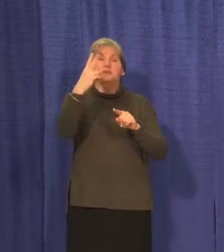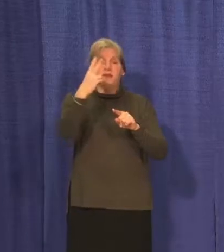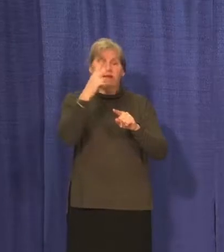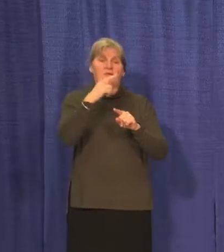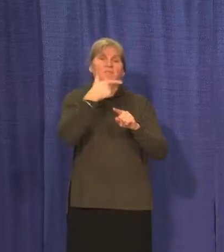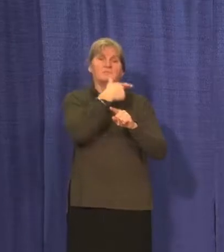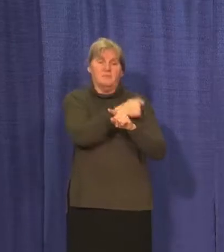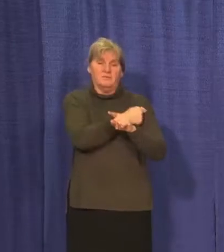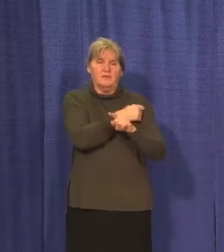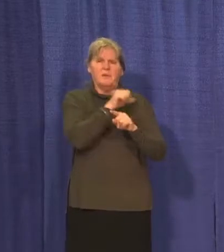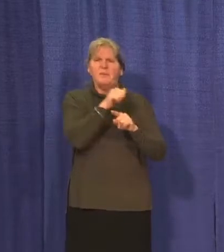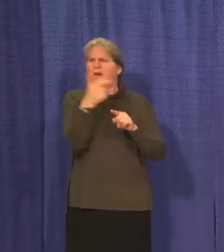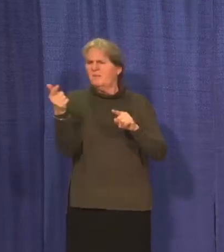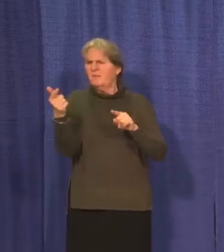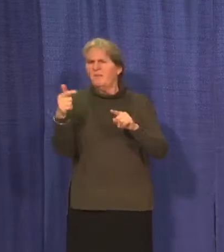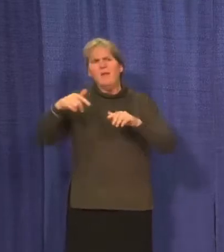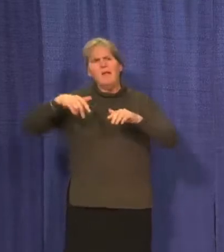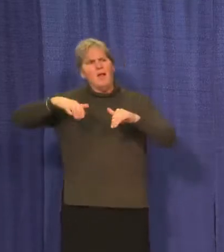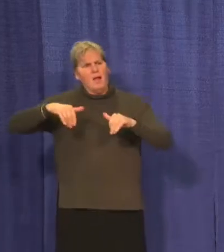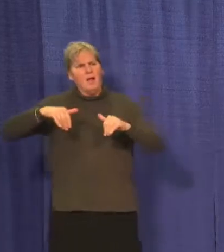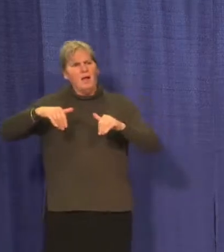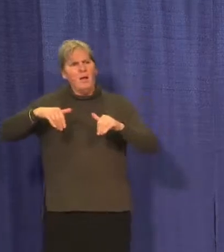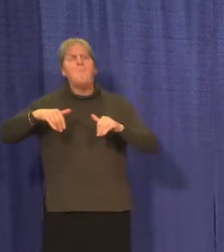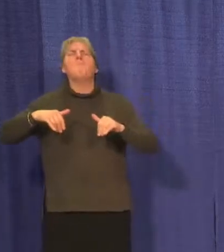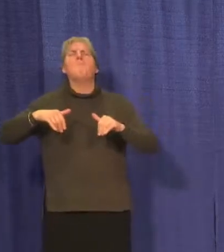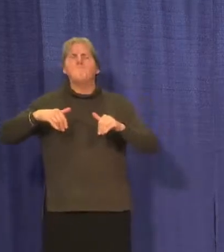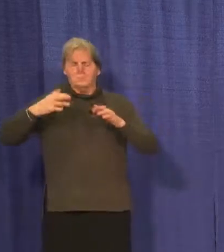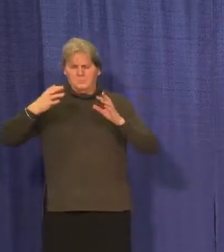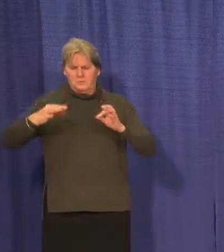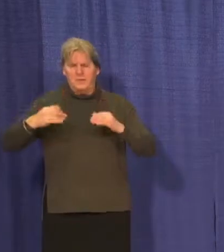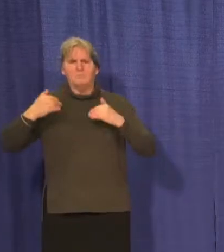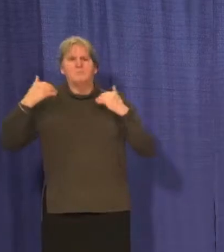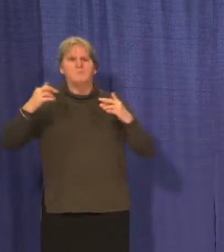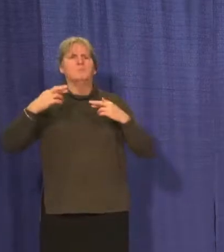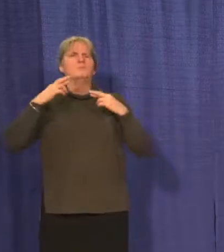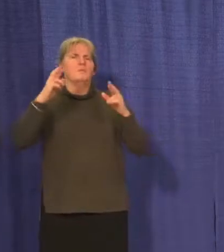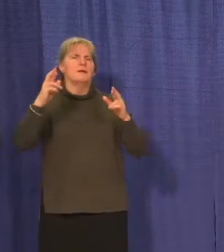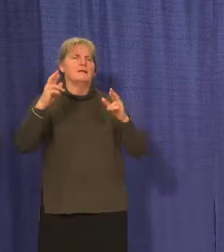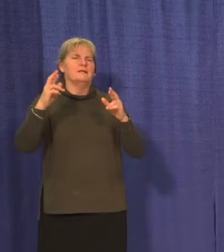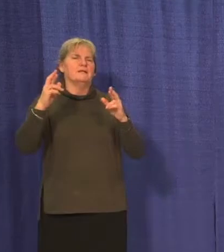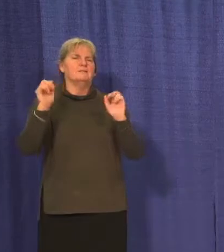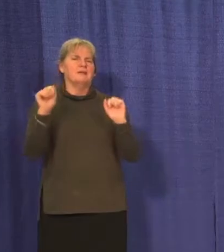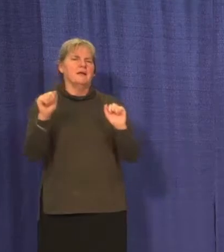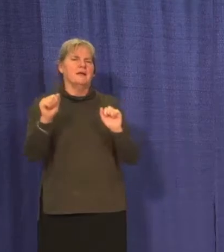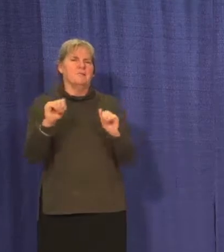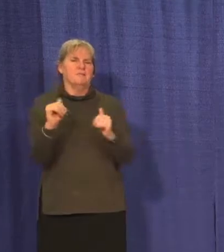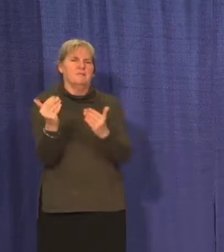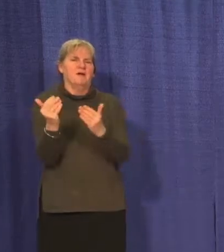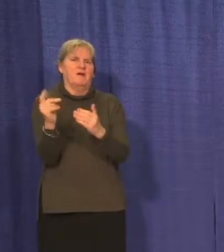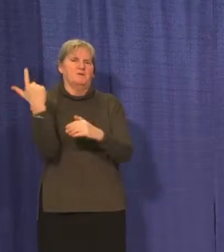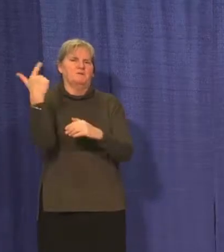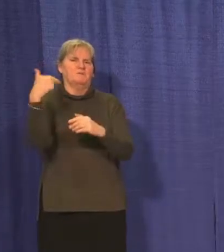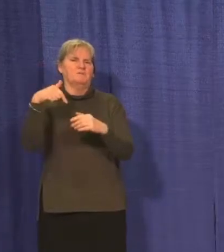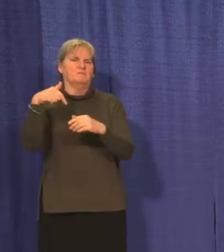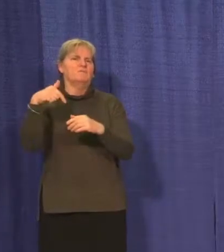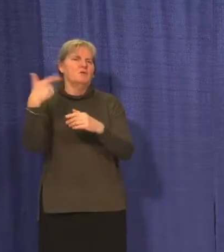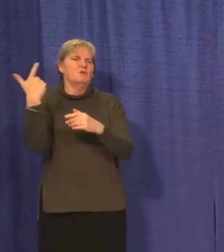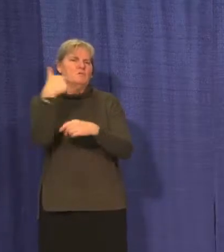well be individuals who have decided they are ready for their first dose. Then we would take care of them in another round for the second